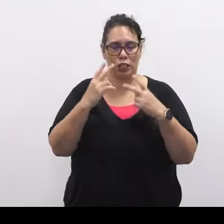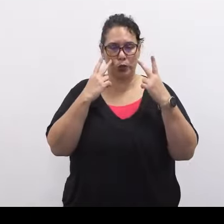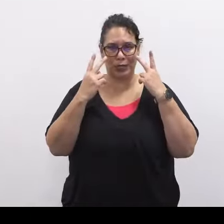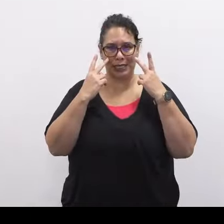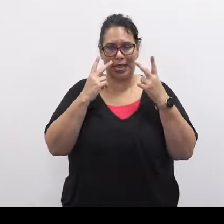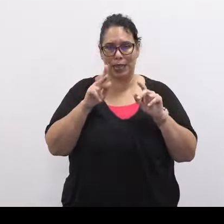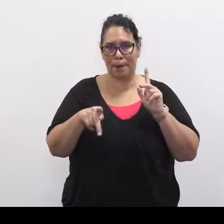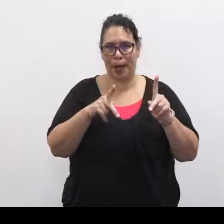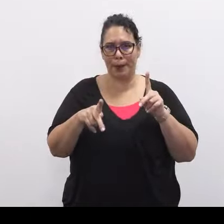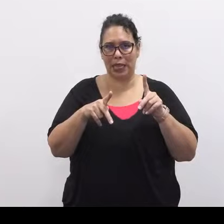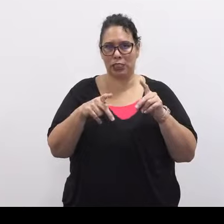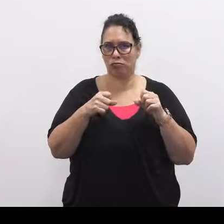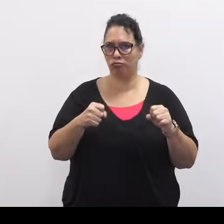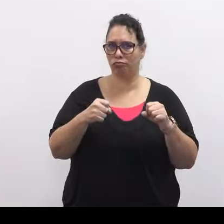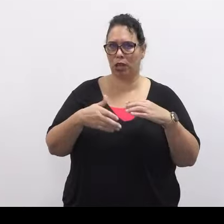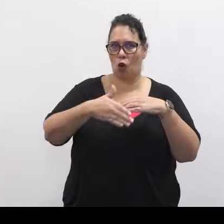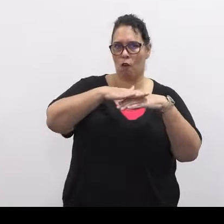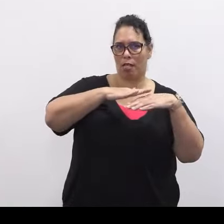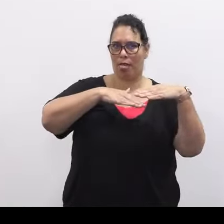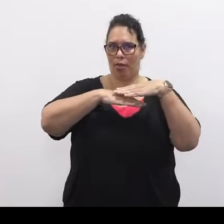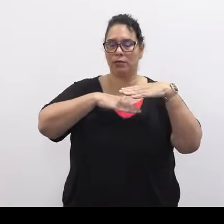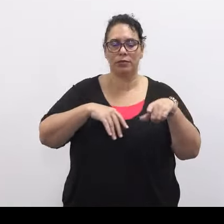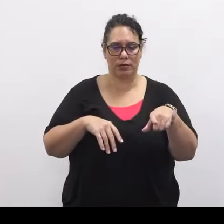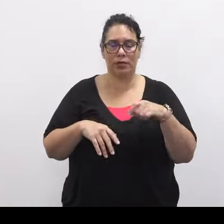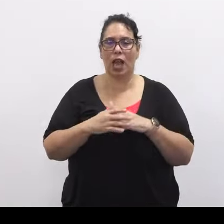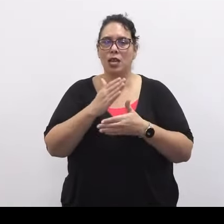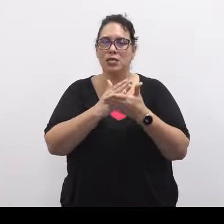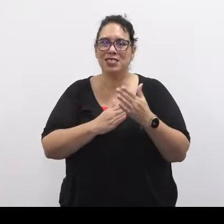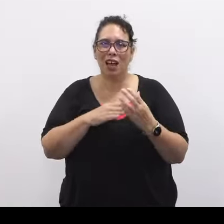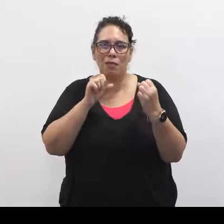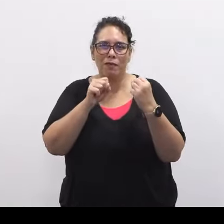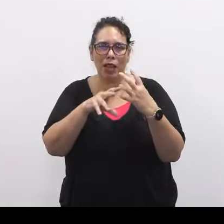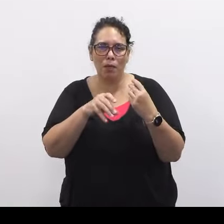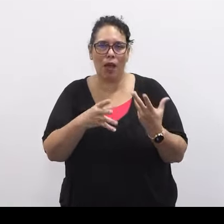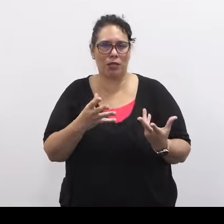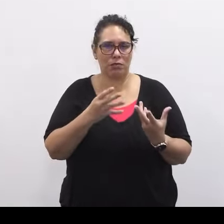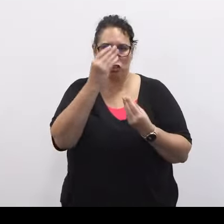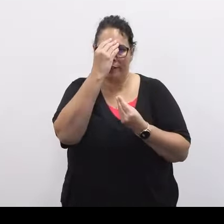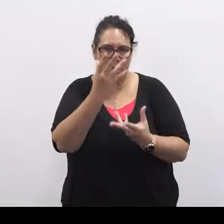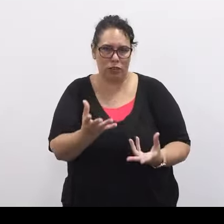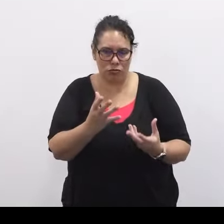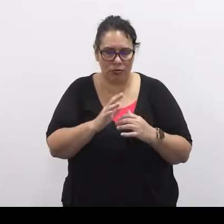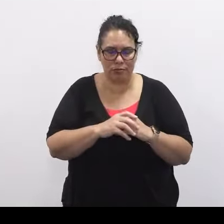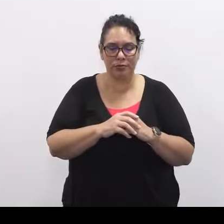So some of the feedback that we've received on the maps, and this is just an informational item, is that some of them,